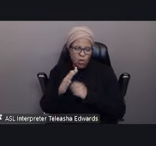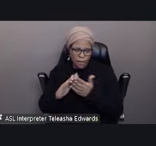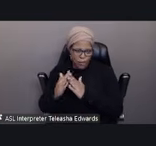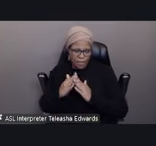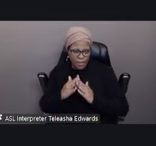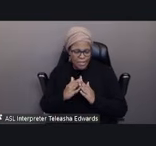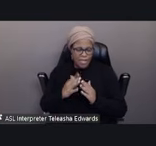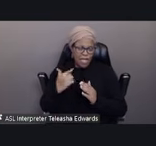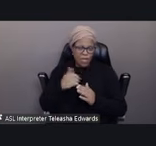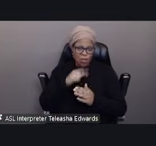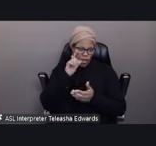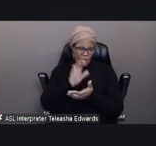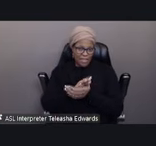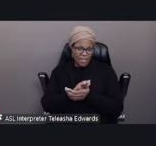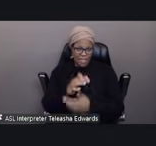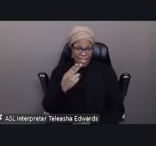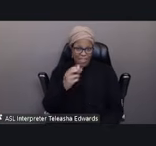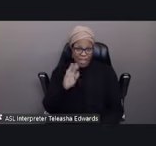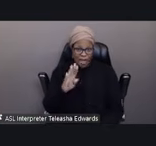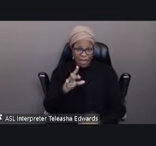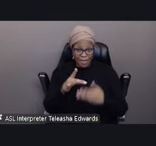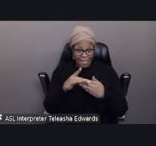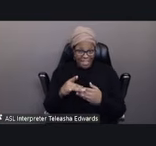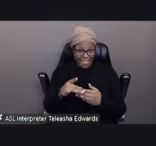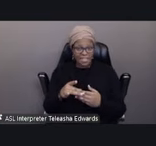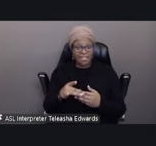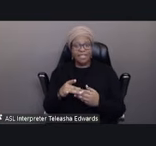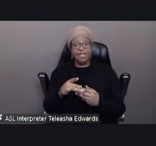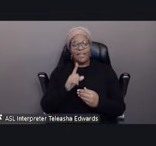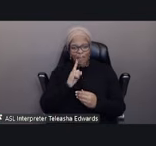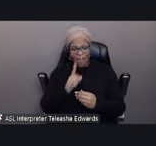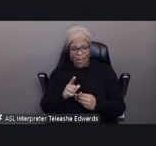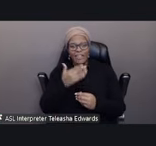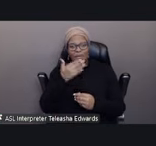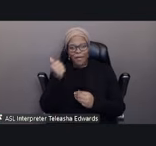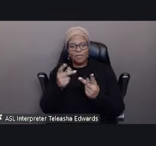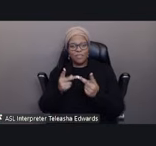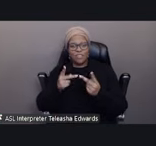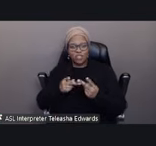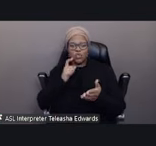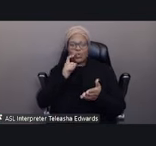hub leads are in the best position to identify the unique needs of their commu of their rural